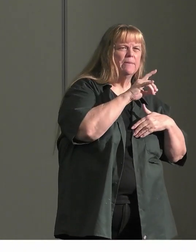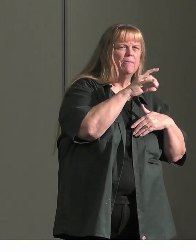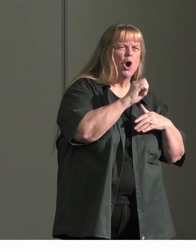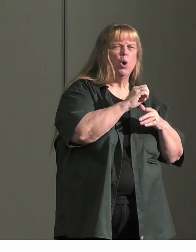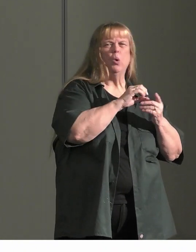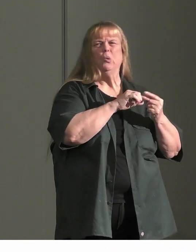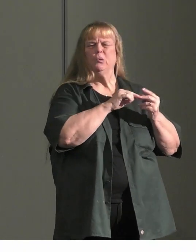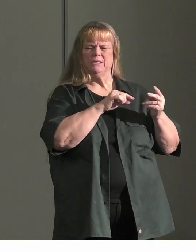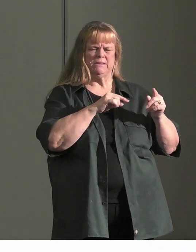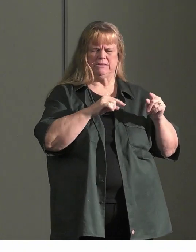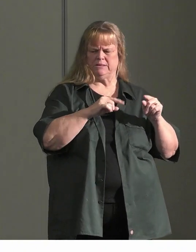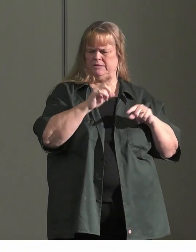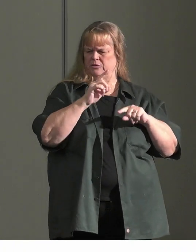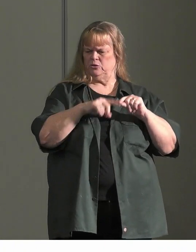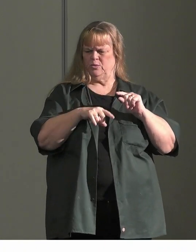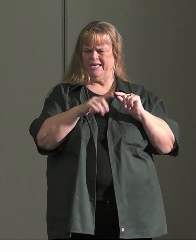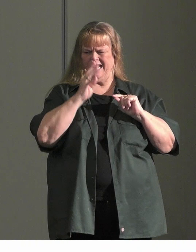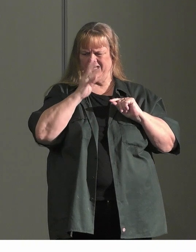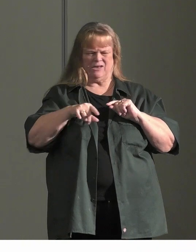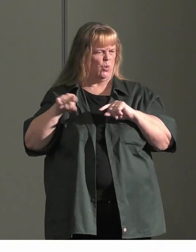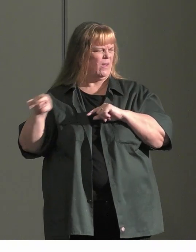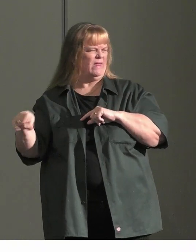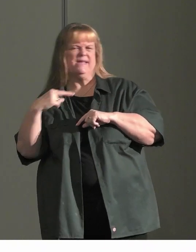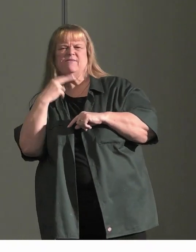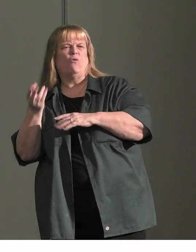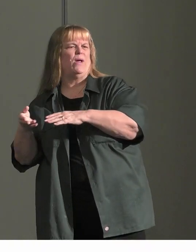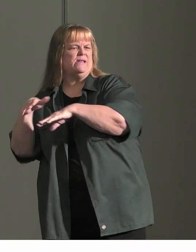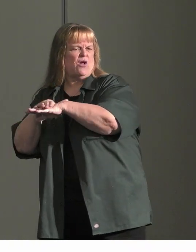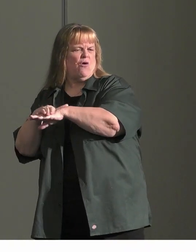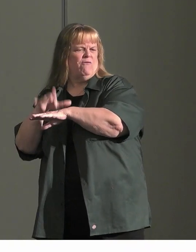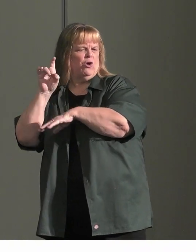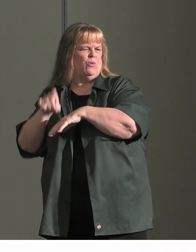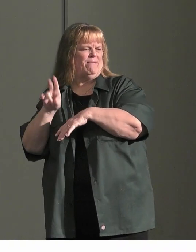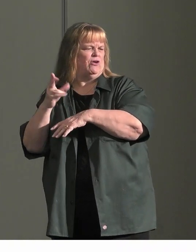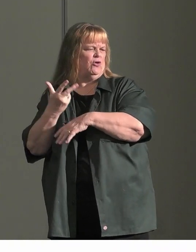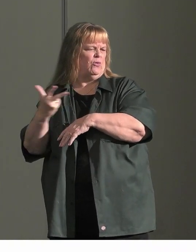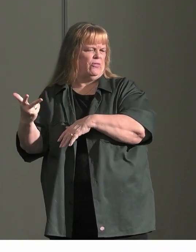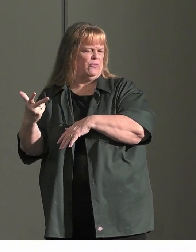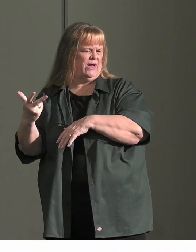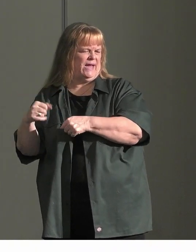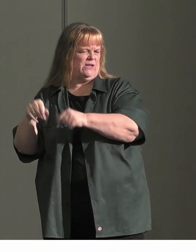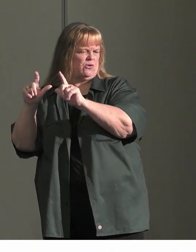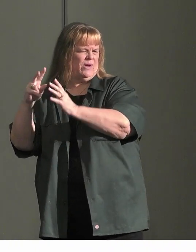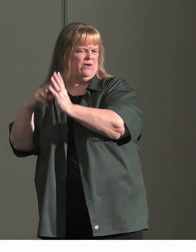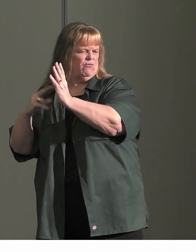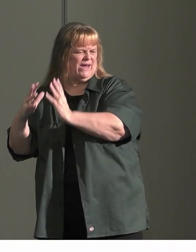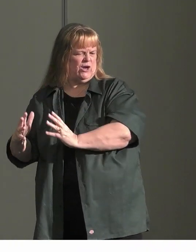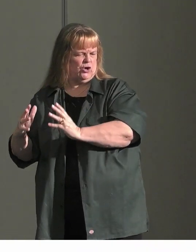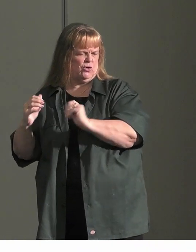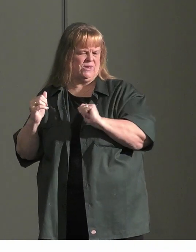I mean, we cannot be remiss without voice-over we need to 3 screen reader users you know what